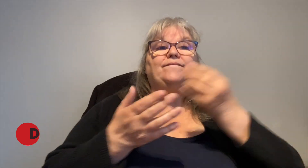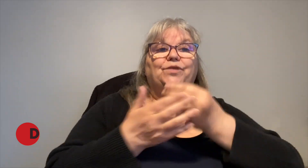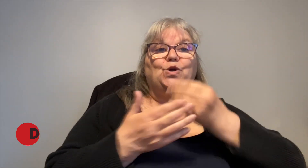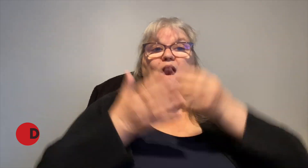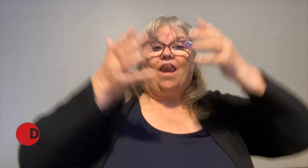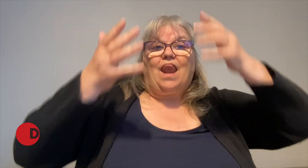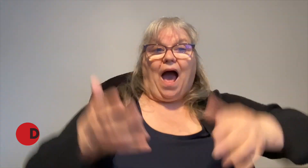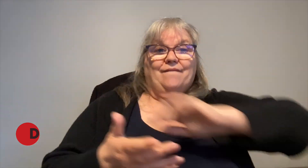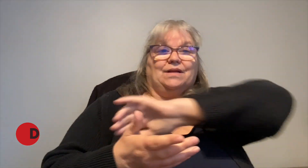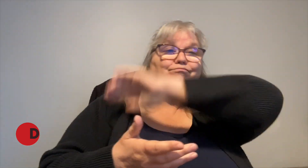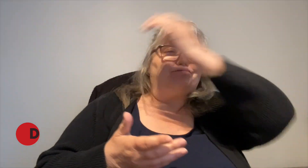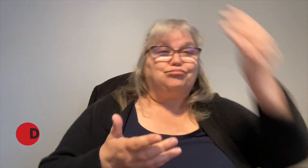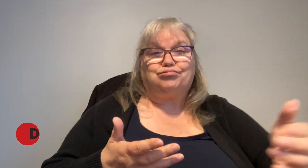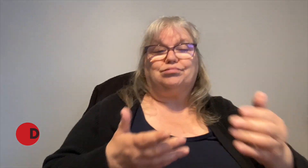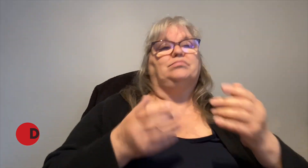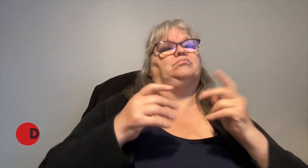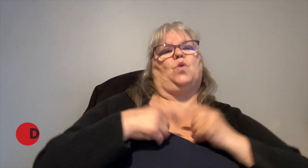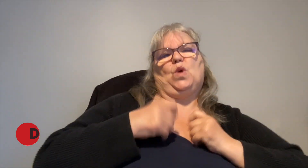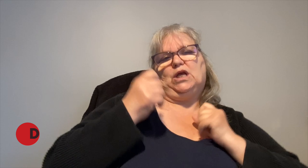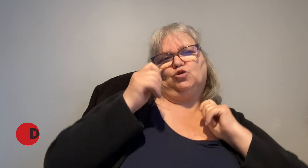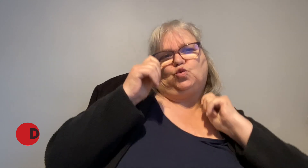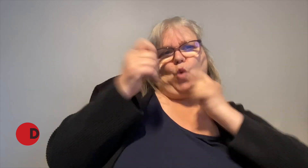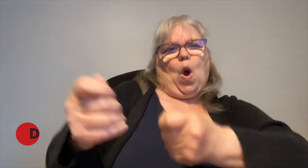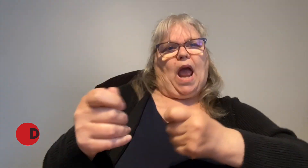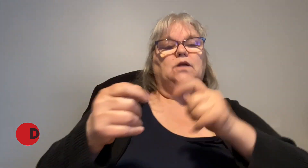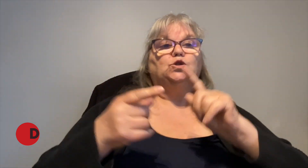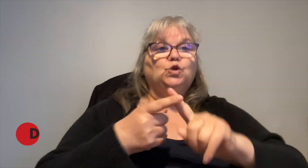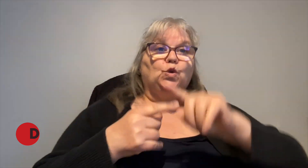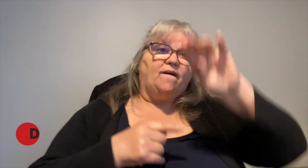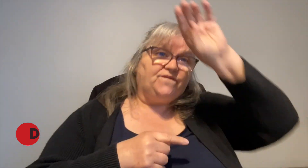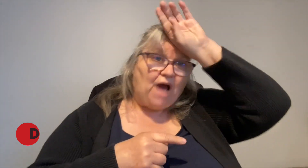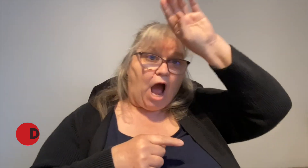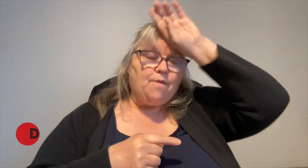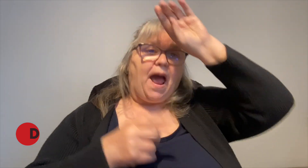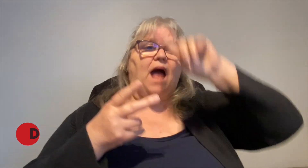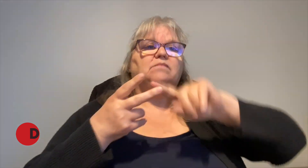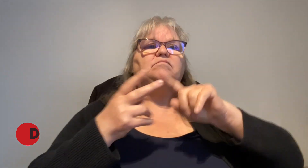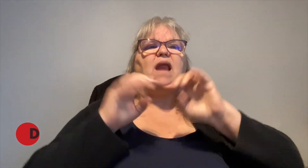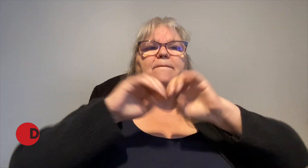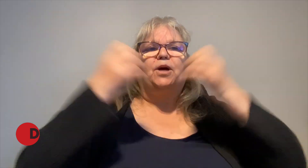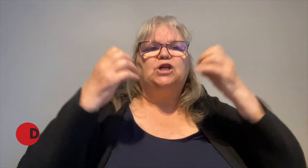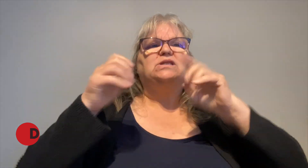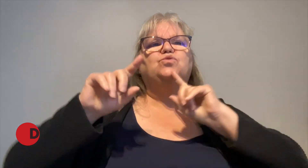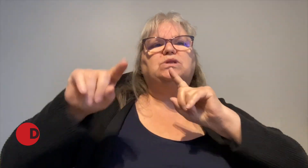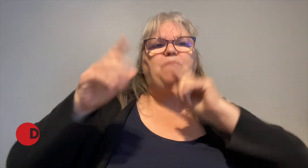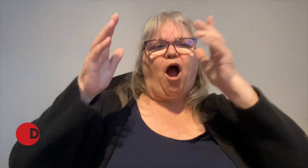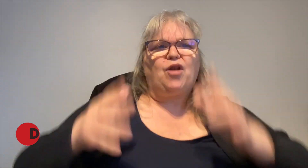And all the food we donated to the firemen, emergency responders and